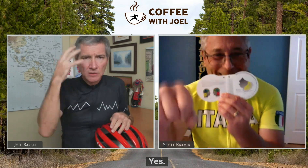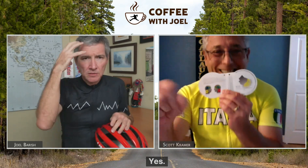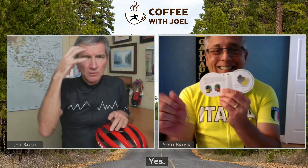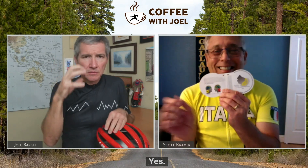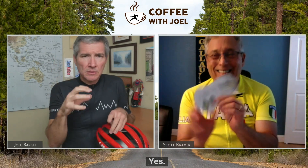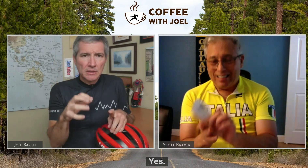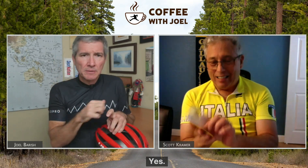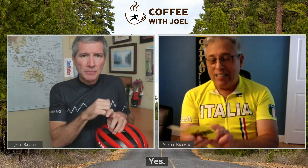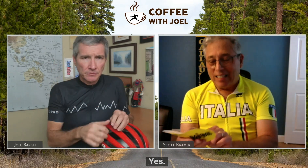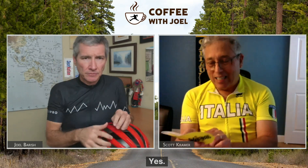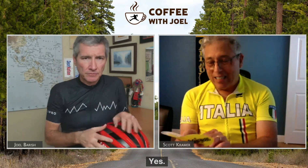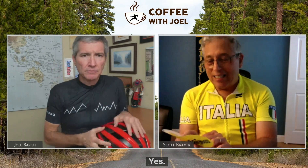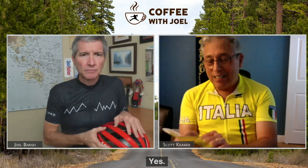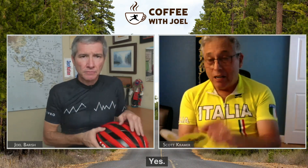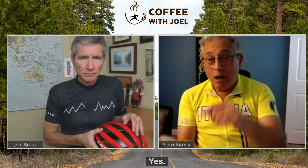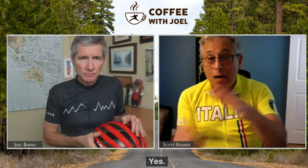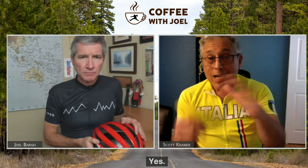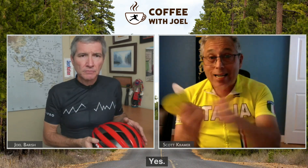Yes.